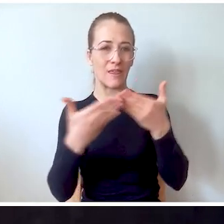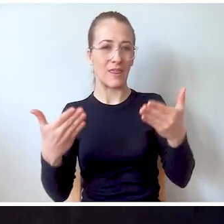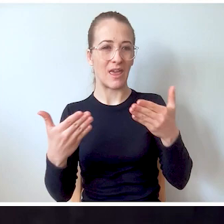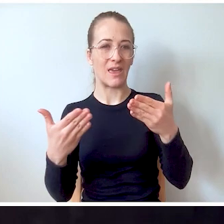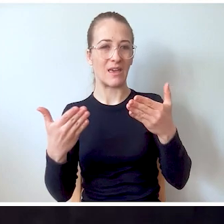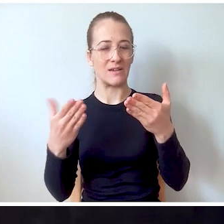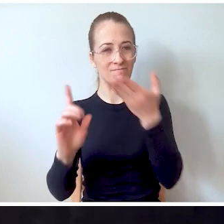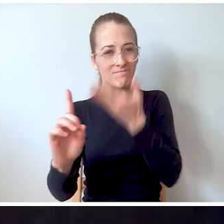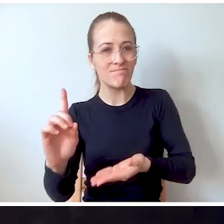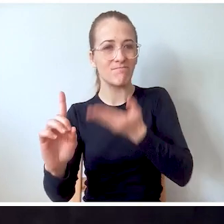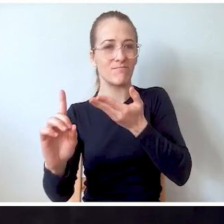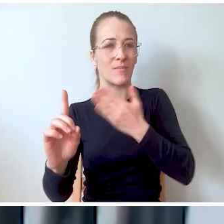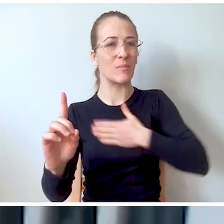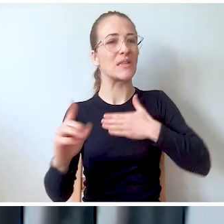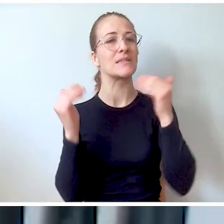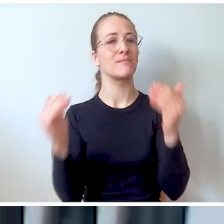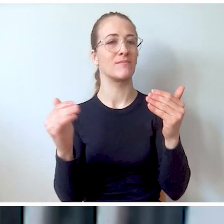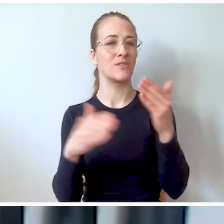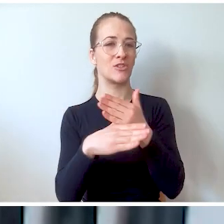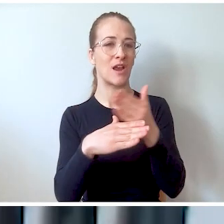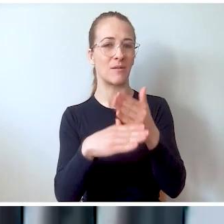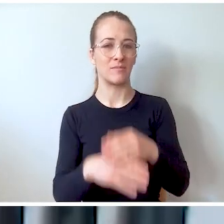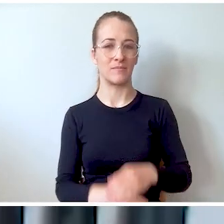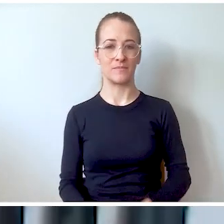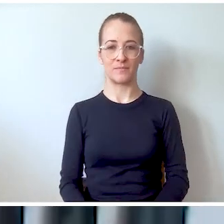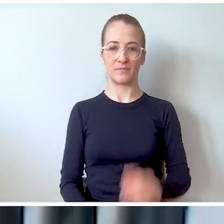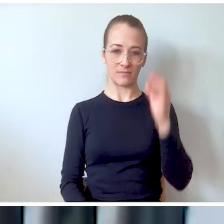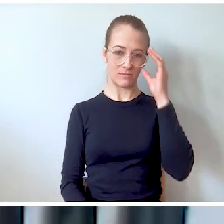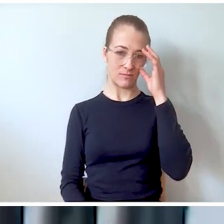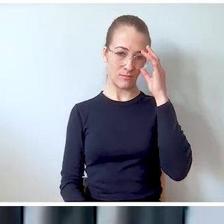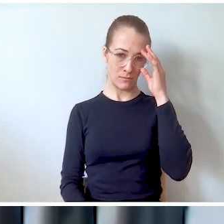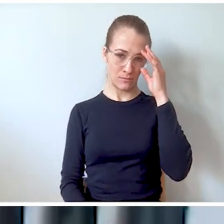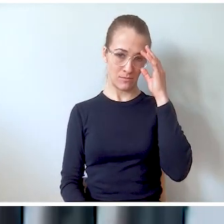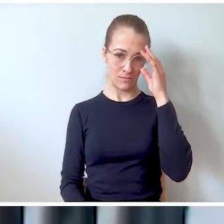So please, share that with our audience. Absolutely. So this is a question and an idea